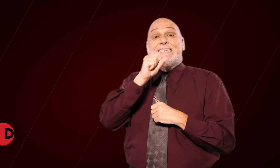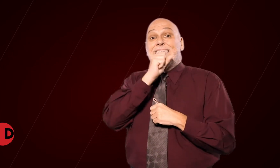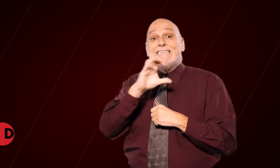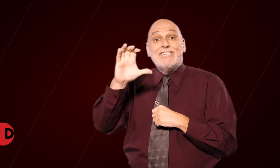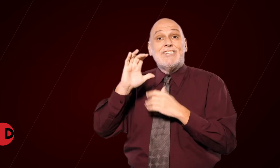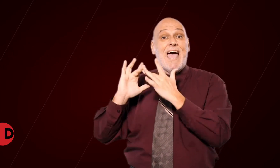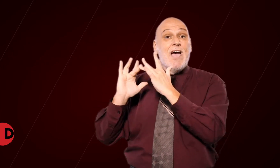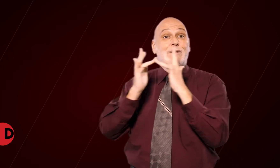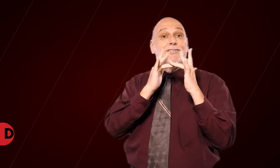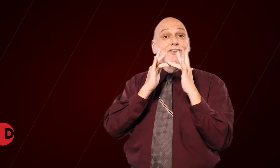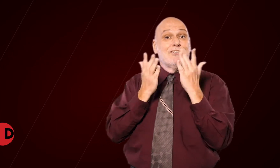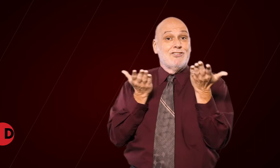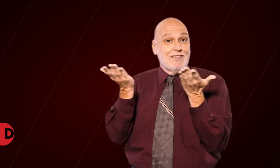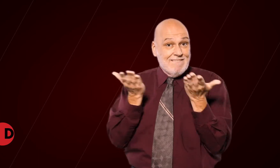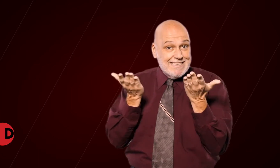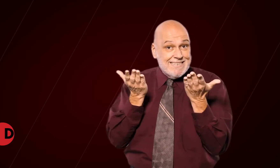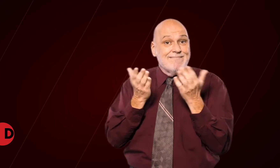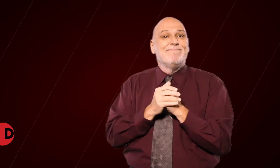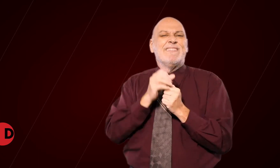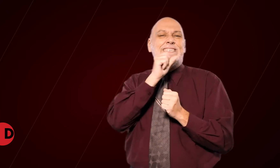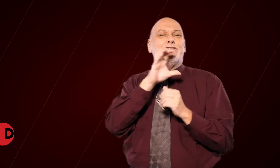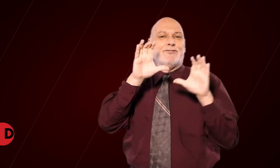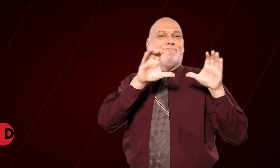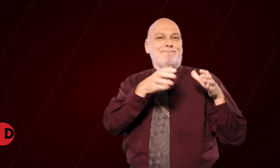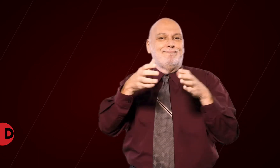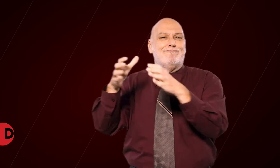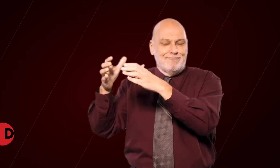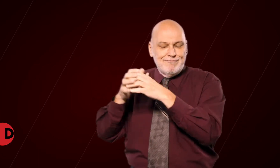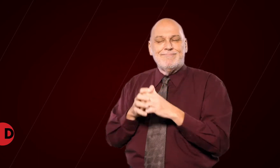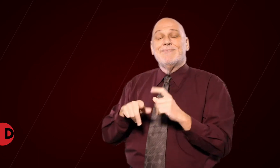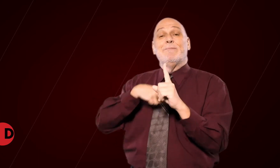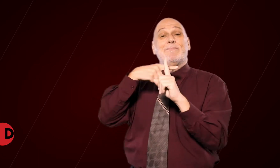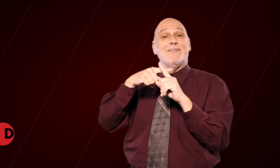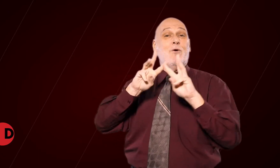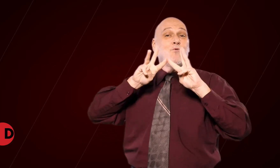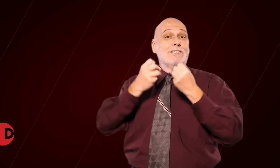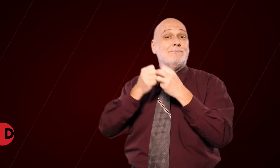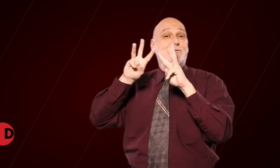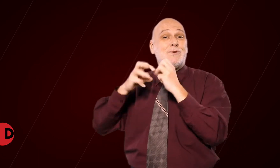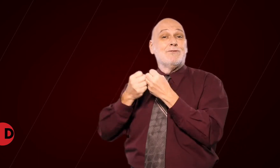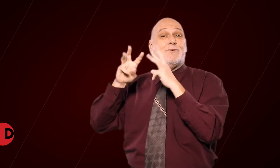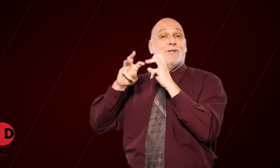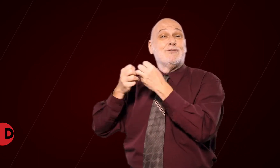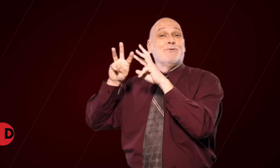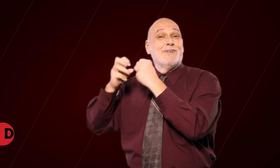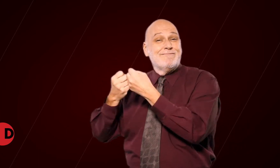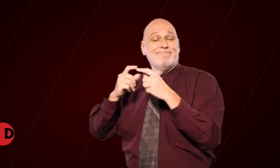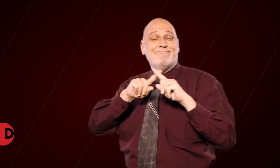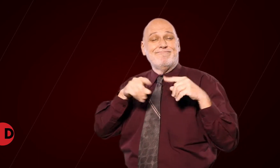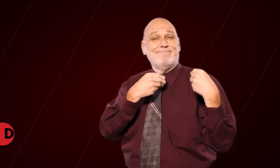Senior Outreach Services and workshops.